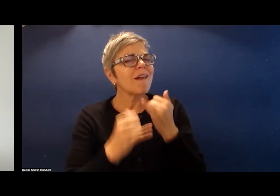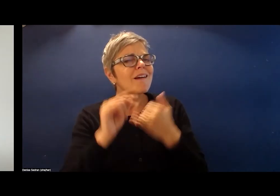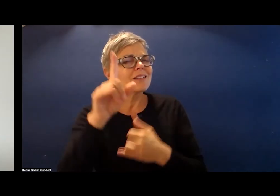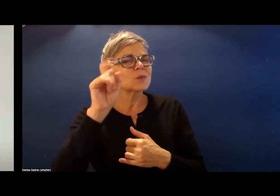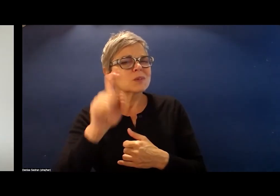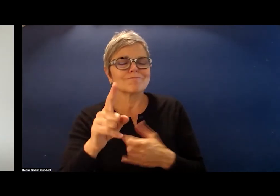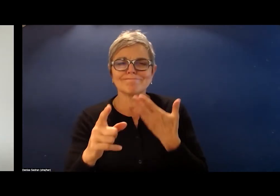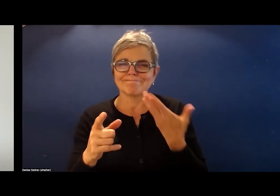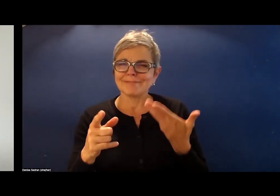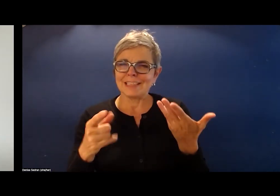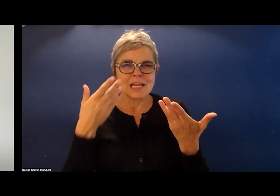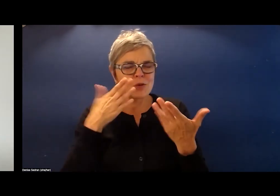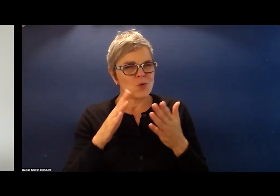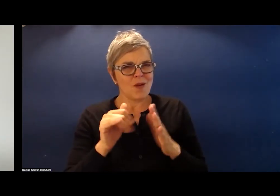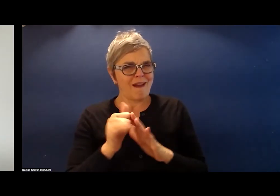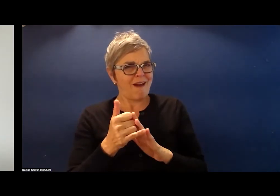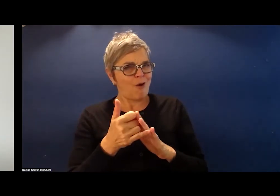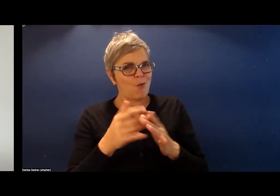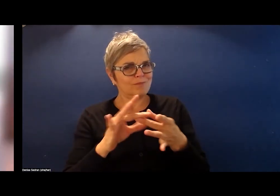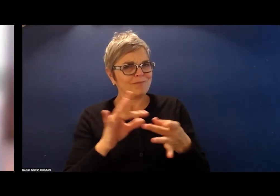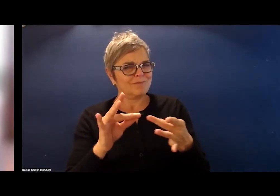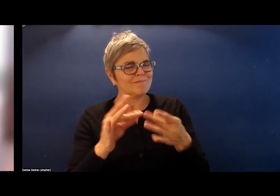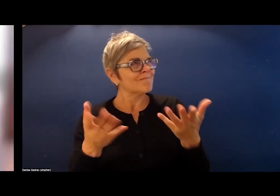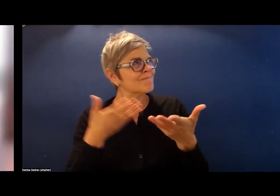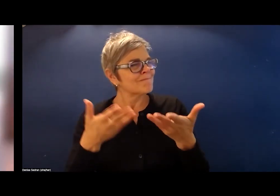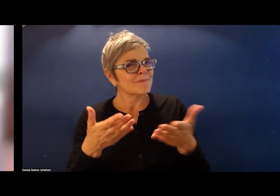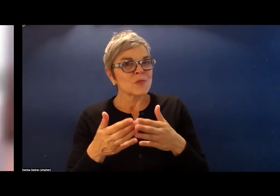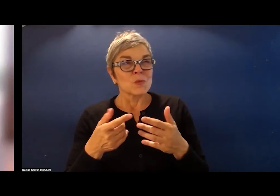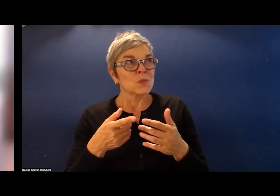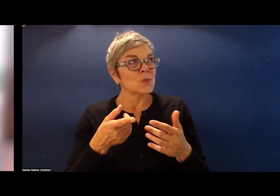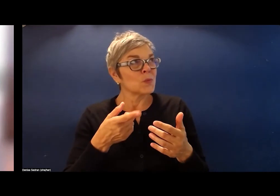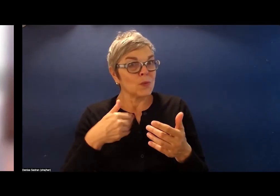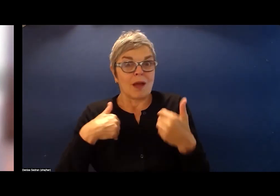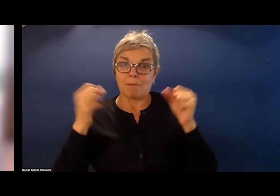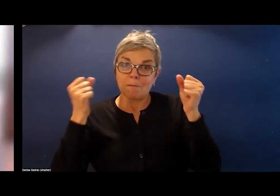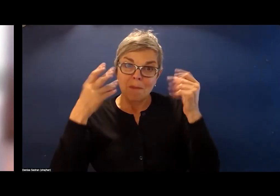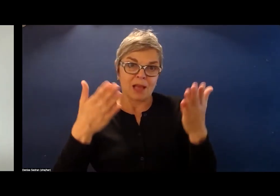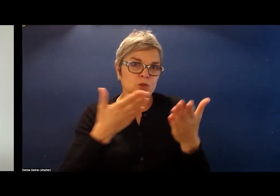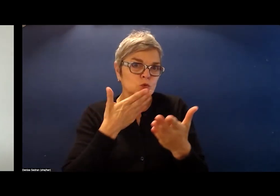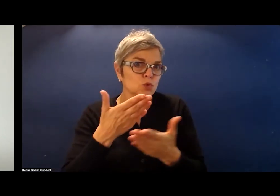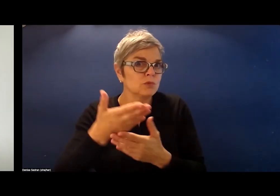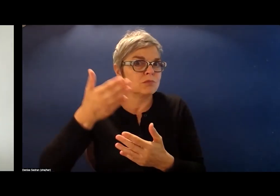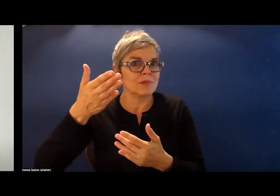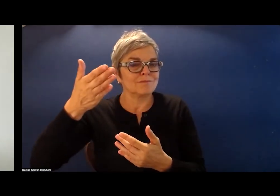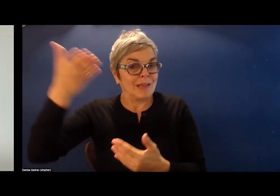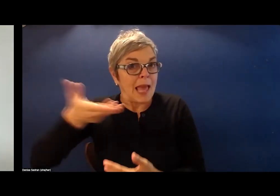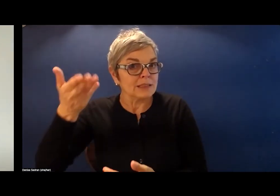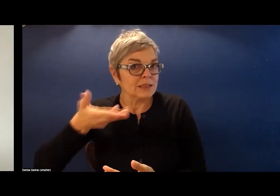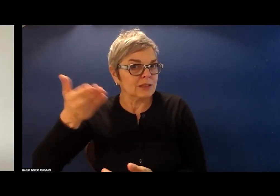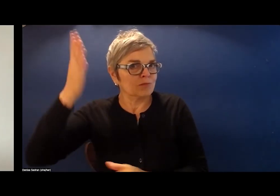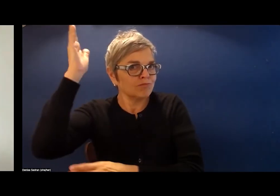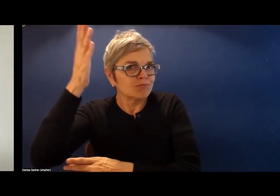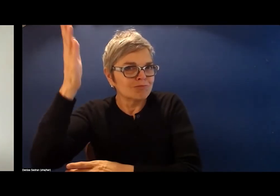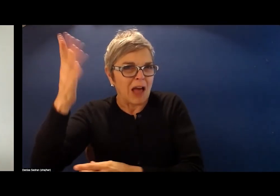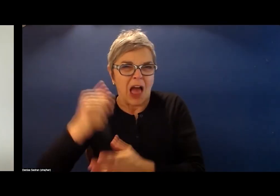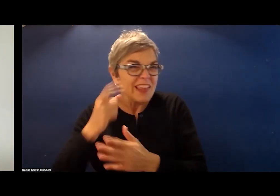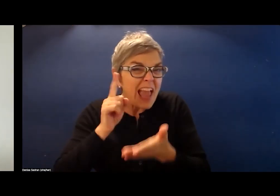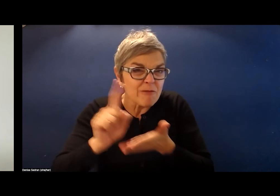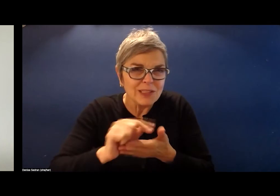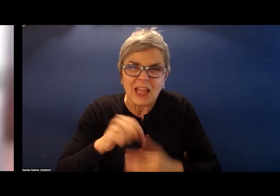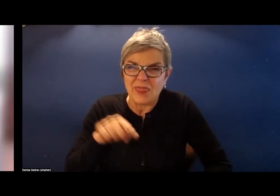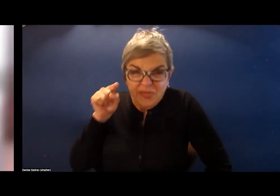and I can recall that every week I said, Oh, I think this was my favorite guest. So...